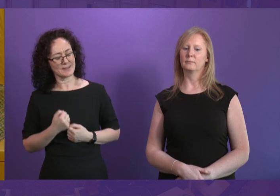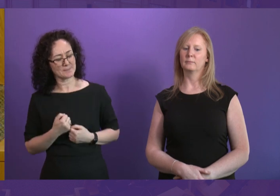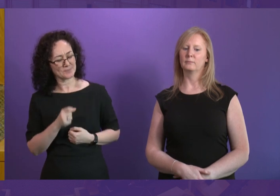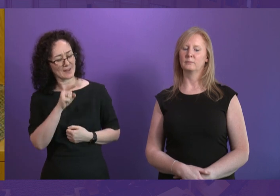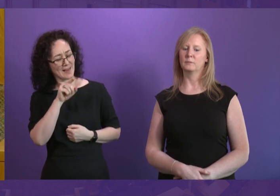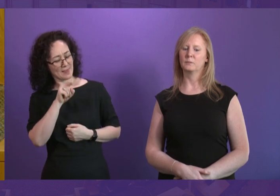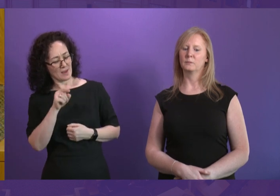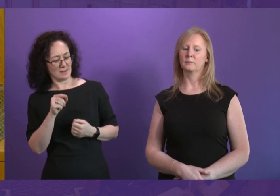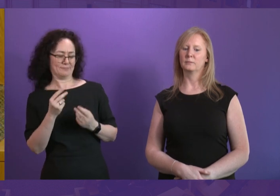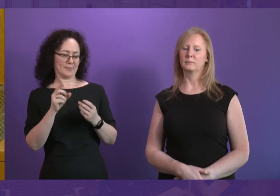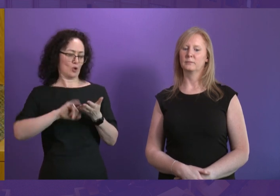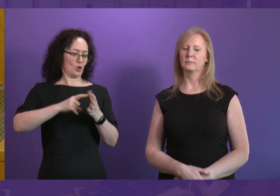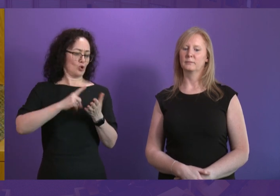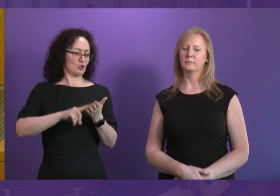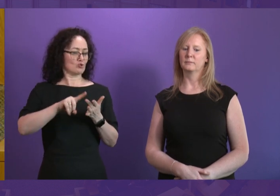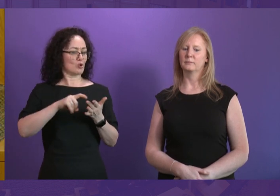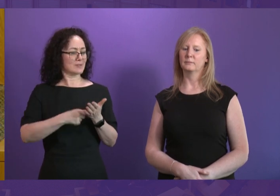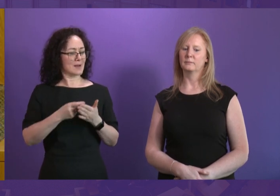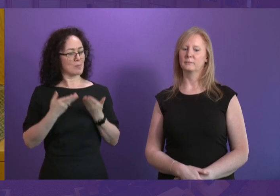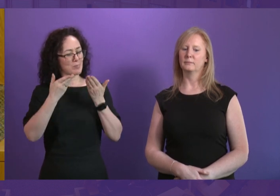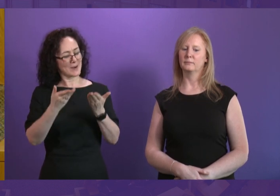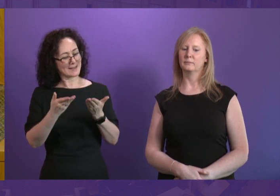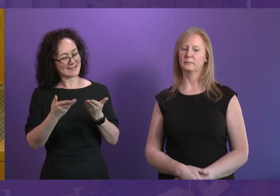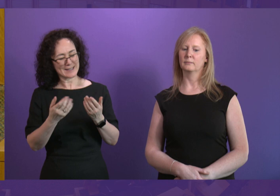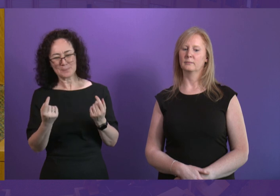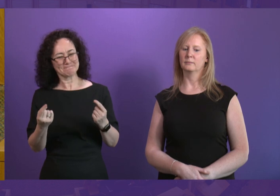the situation when the prize was launched; it is simply the case that tidal energy has